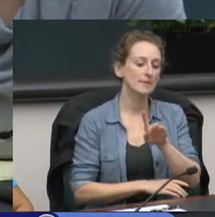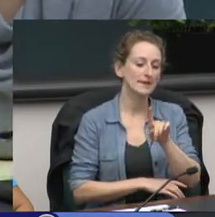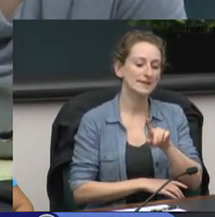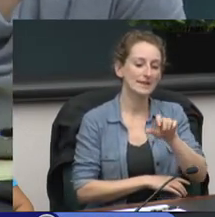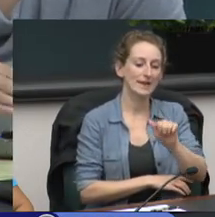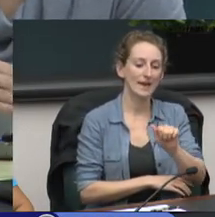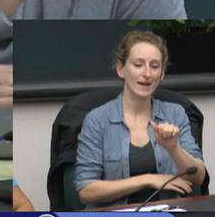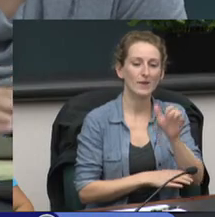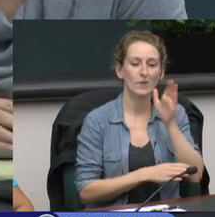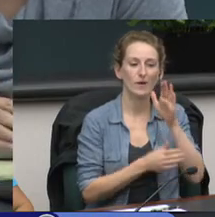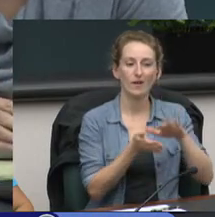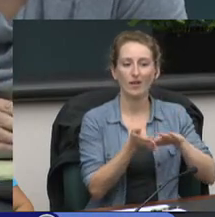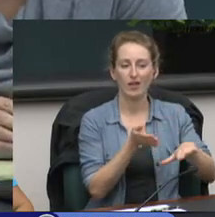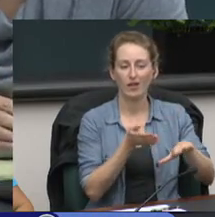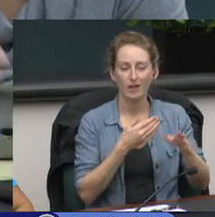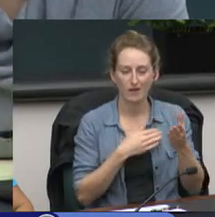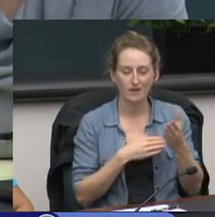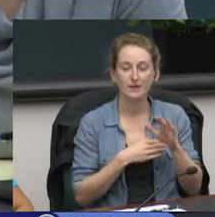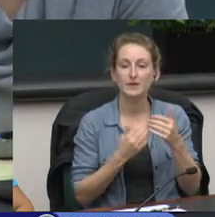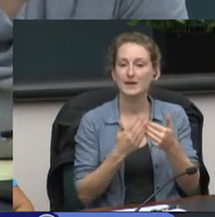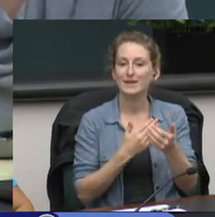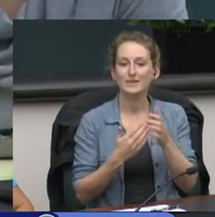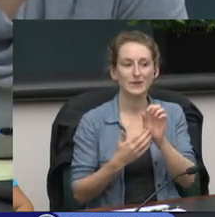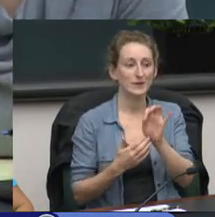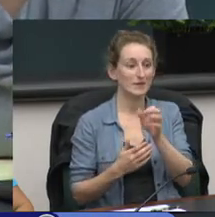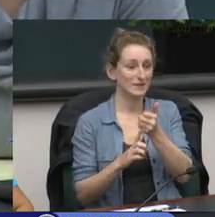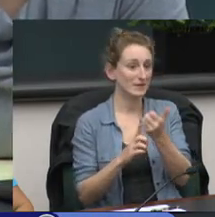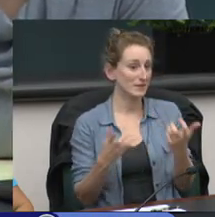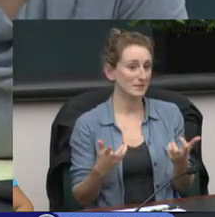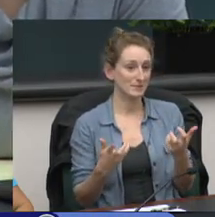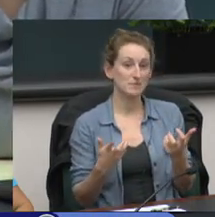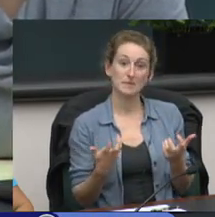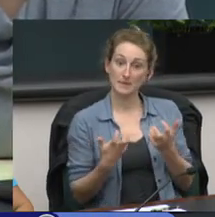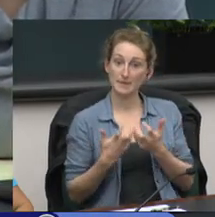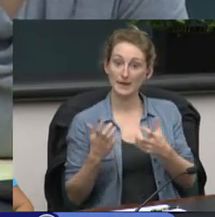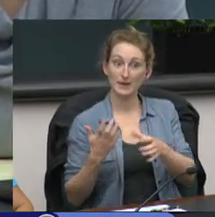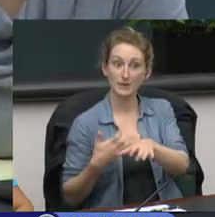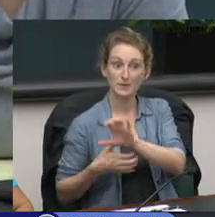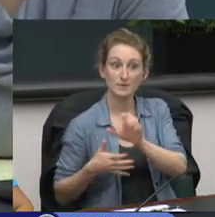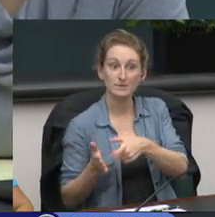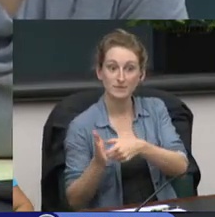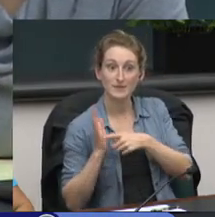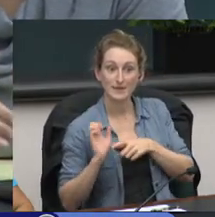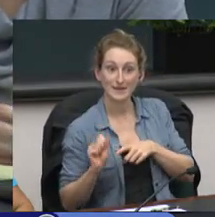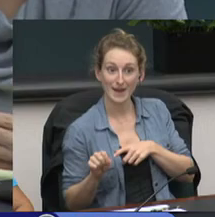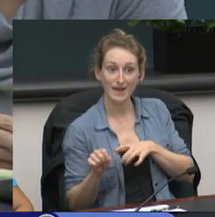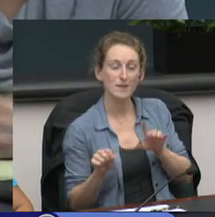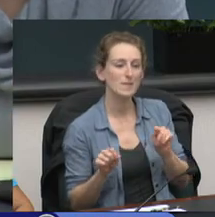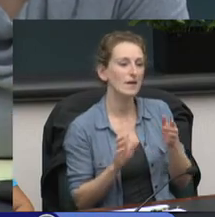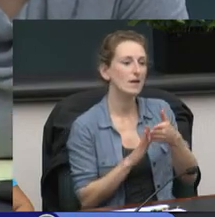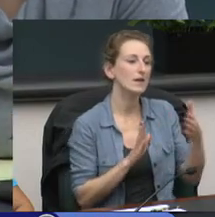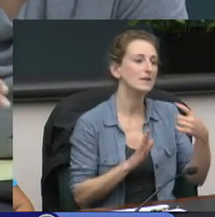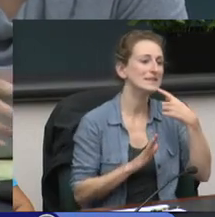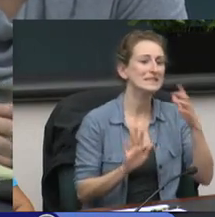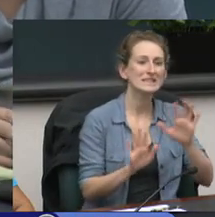though they are meeting the requirements if they felt that it was going to have a detrimental effect on the neighborhood then they could in fact to choose to